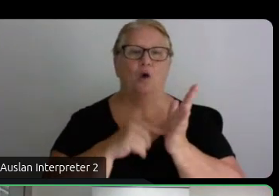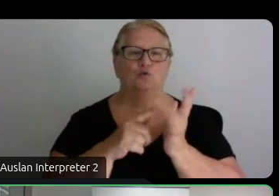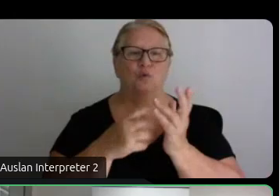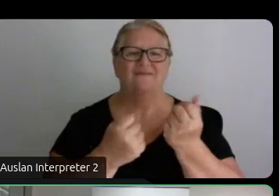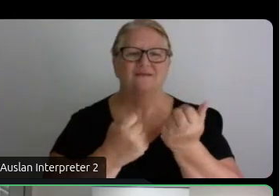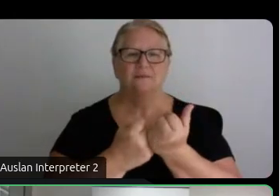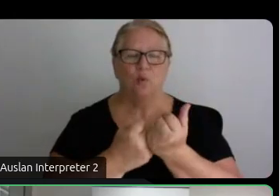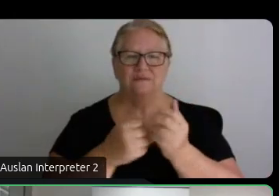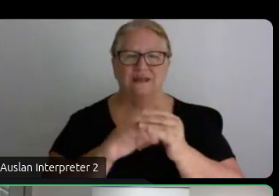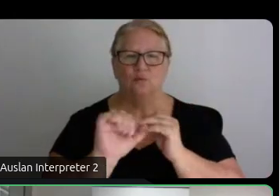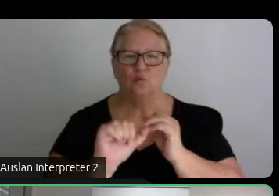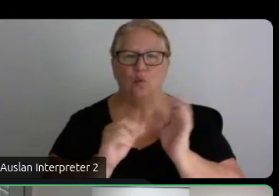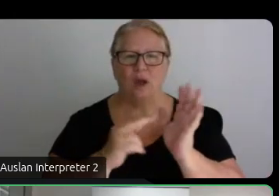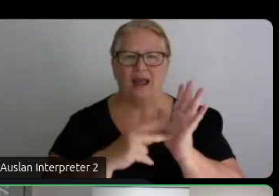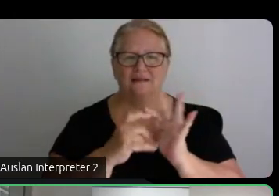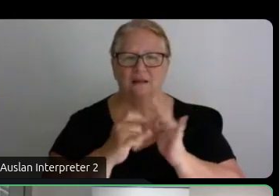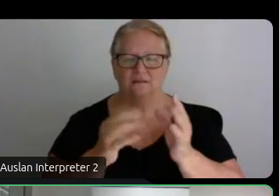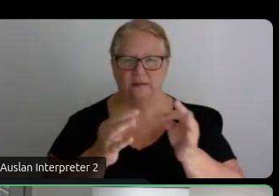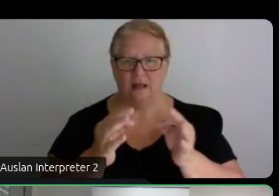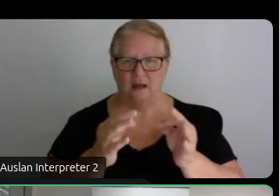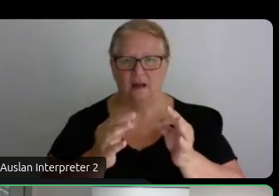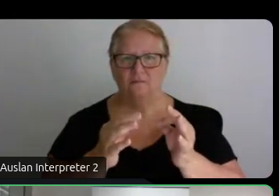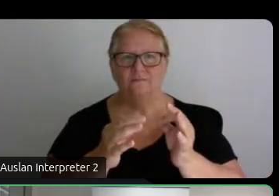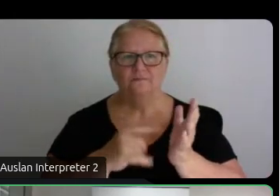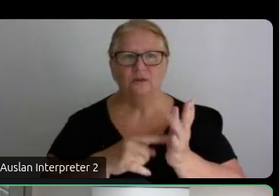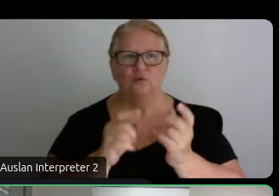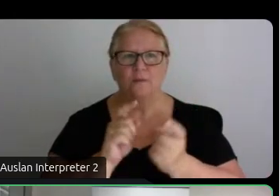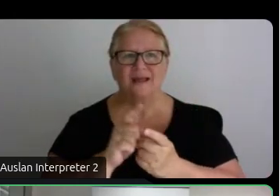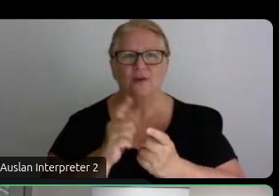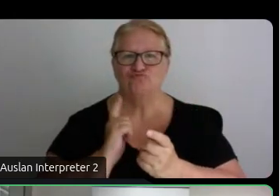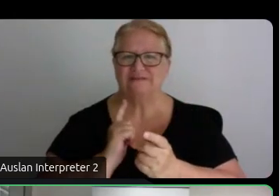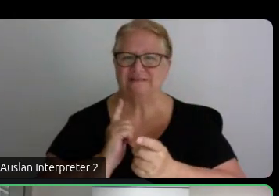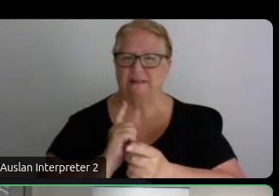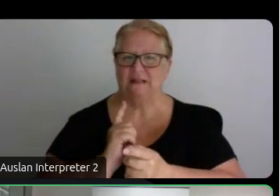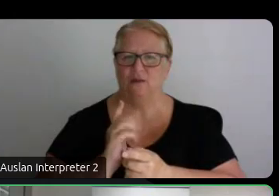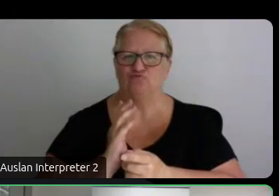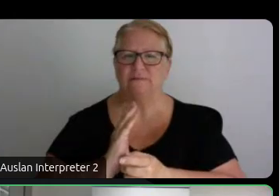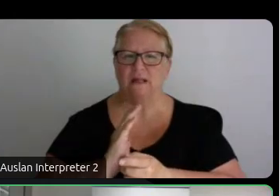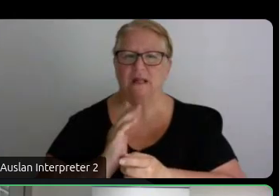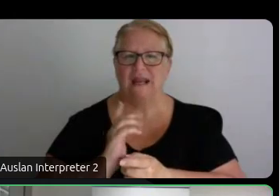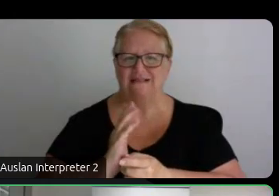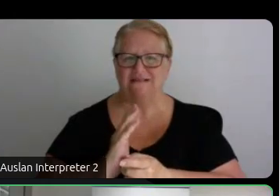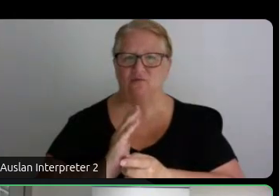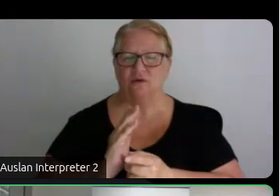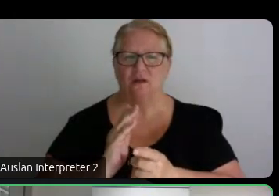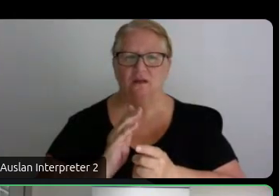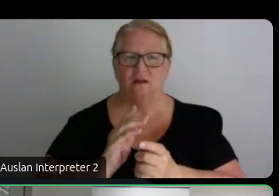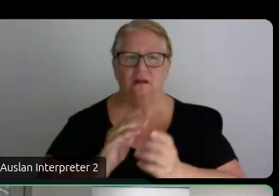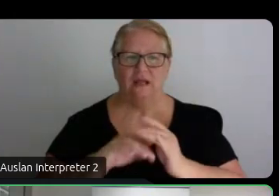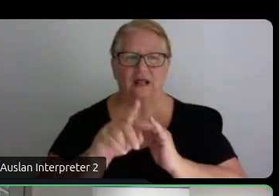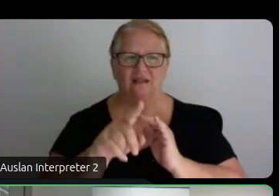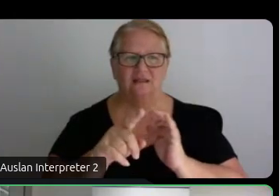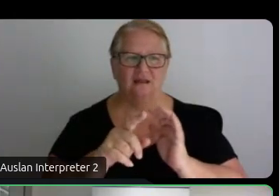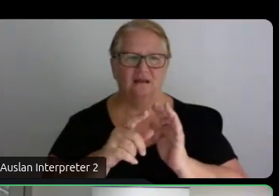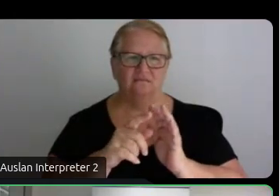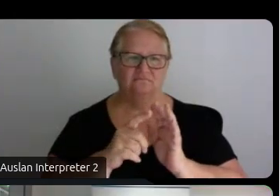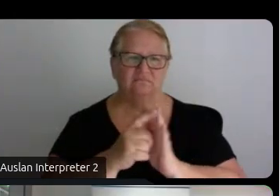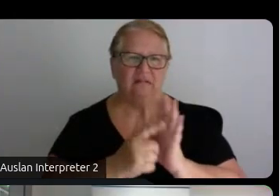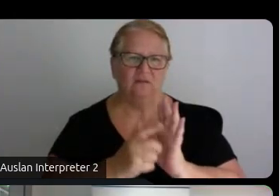plan um is to meet the reasonable and necessary criteria which is provided in the act. Um I'll